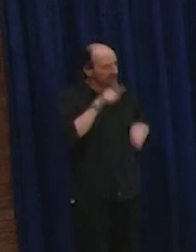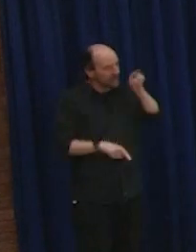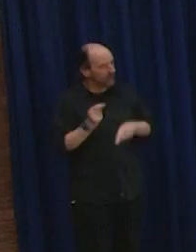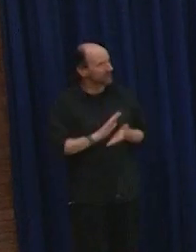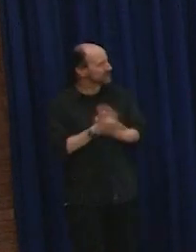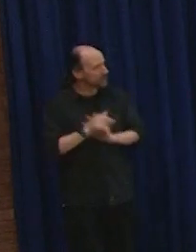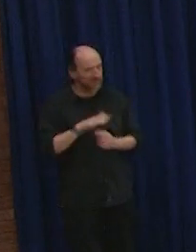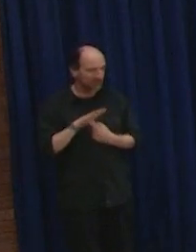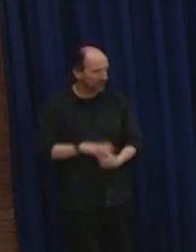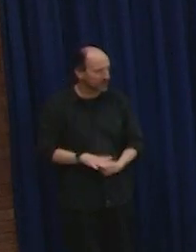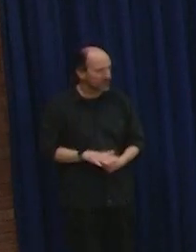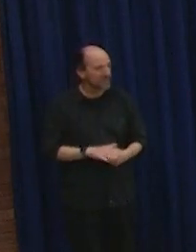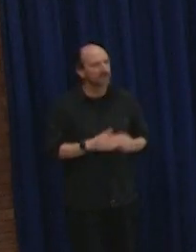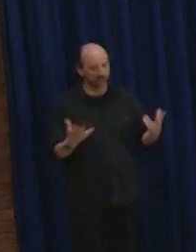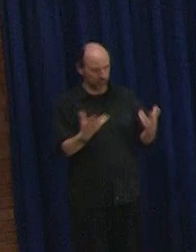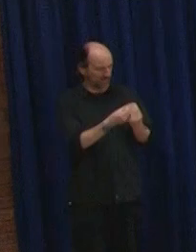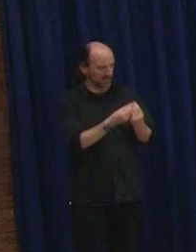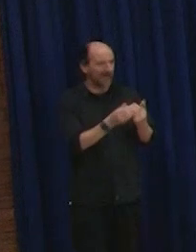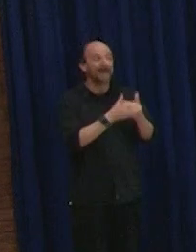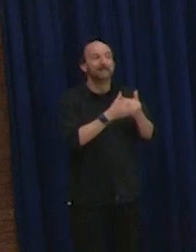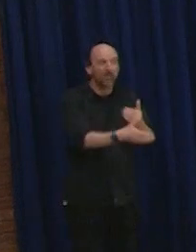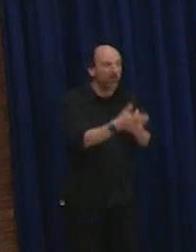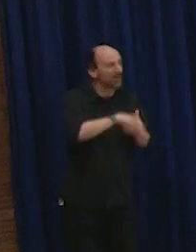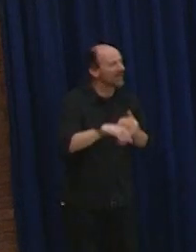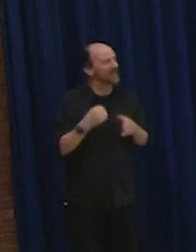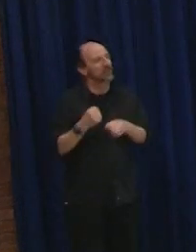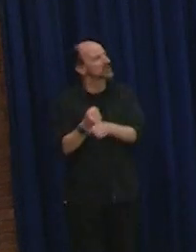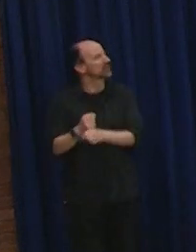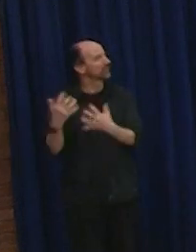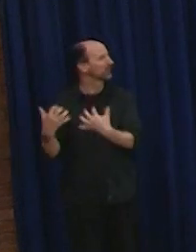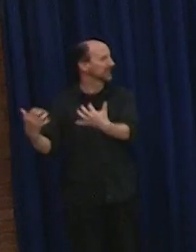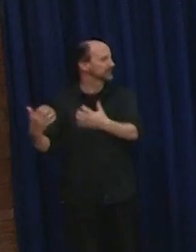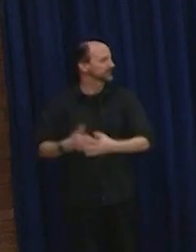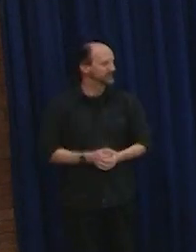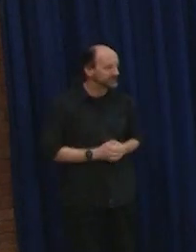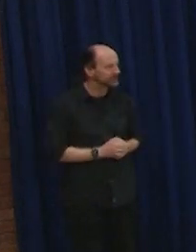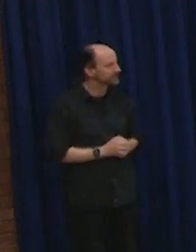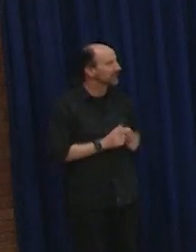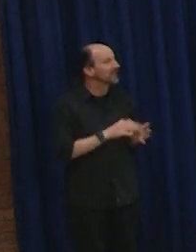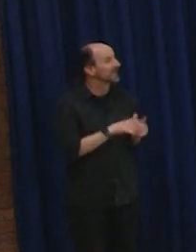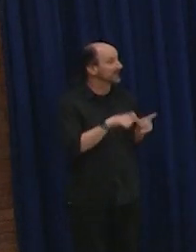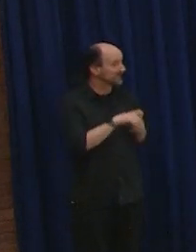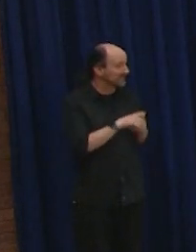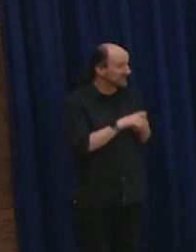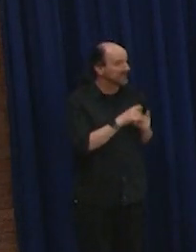than the general population, and as I said to you that ADHD co-occurs with other neurodevelopmental